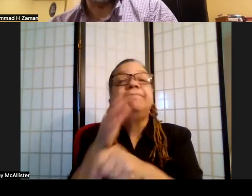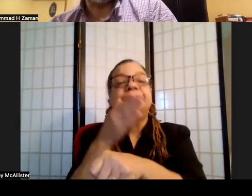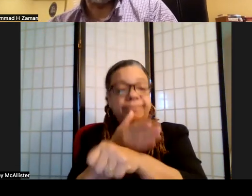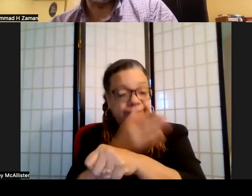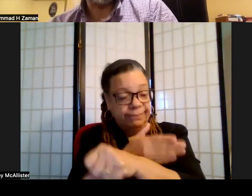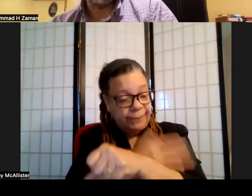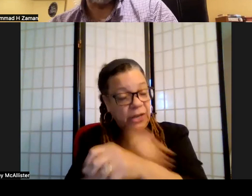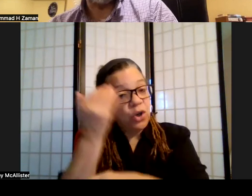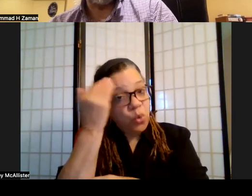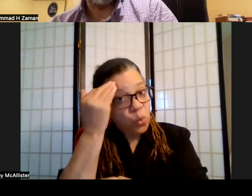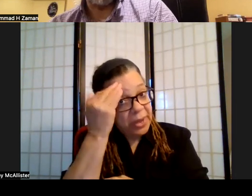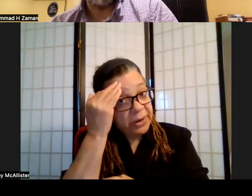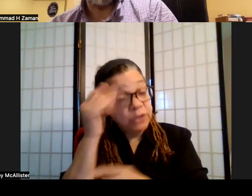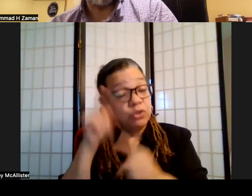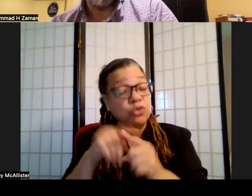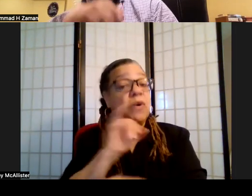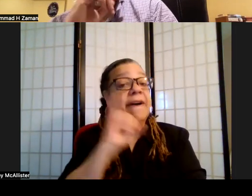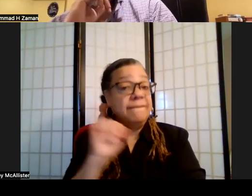I mean, I say, I, I, I, I, I have,